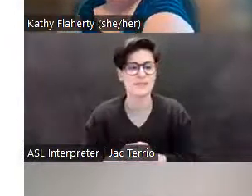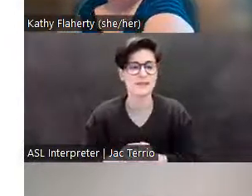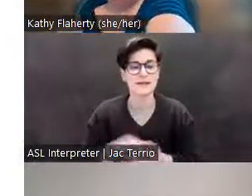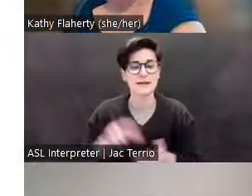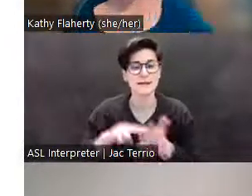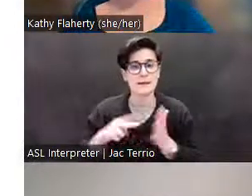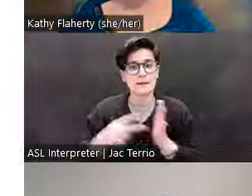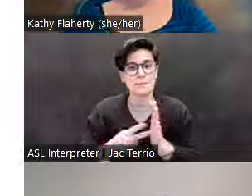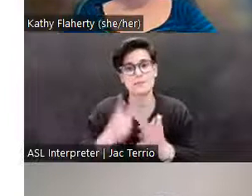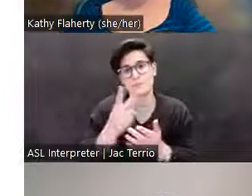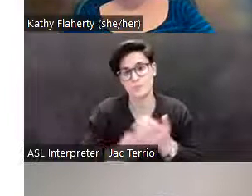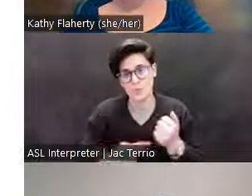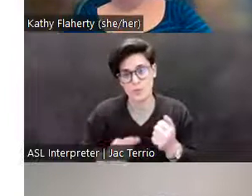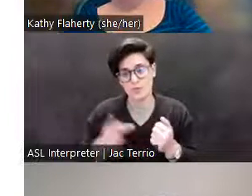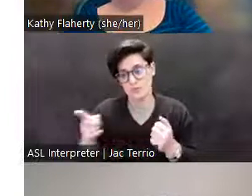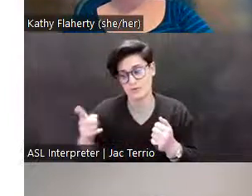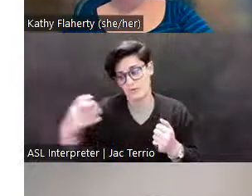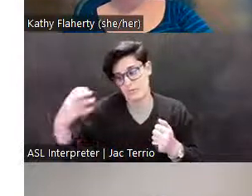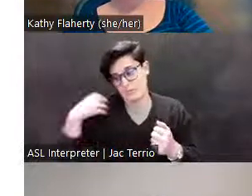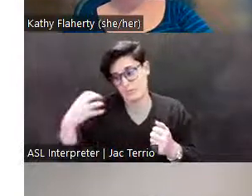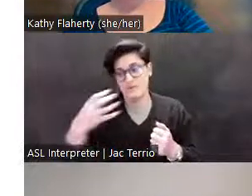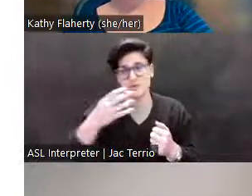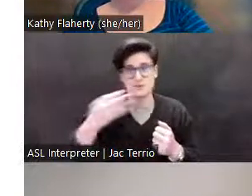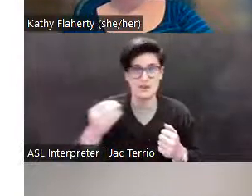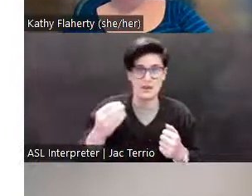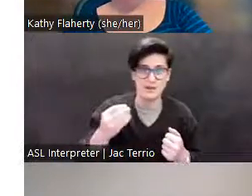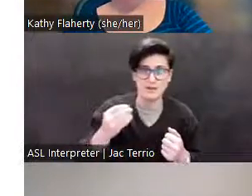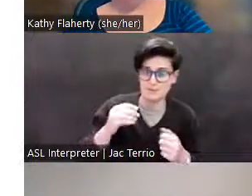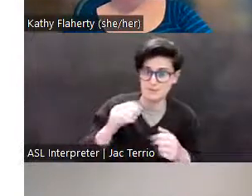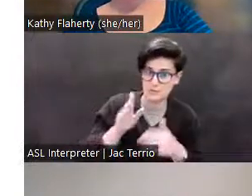participate in good faith. 15:29:01 And if the employer does not go through